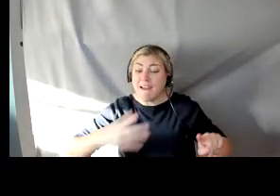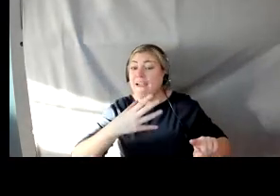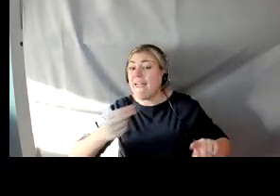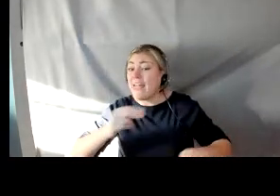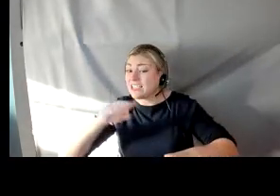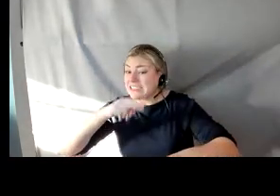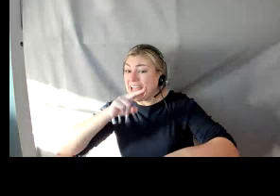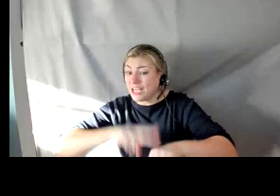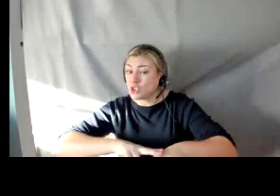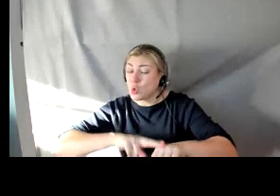Next slide, please.